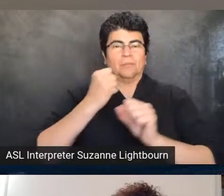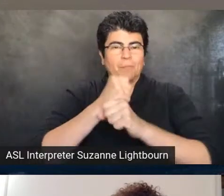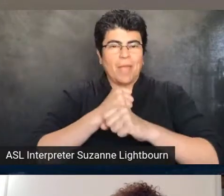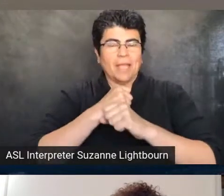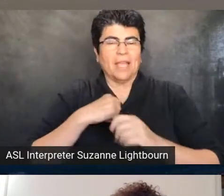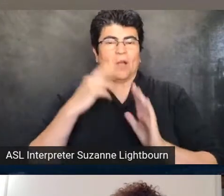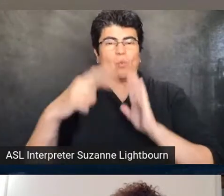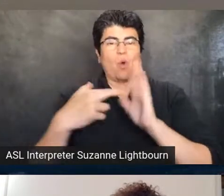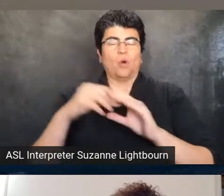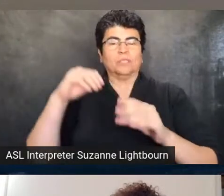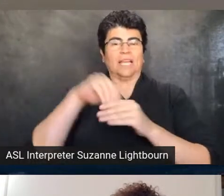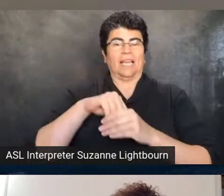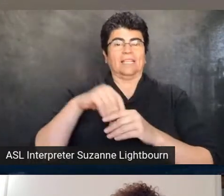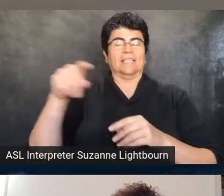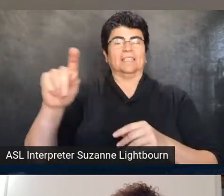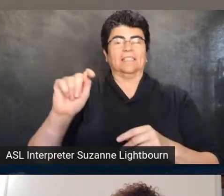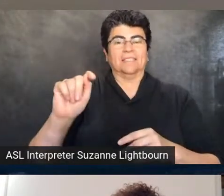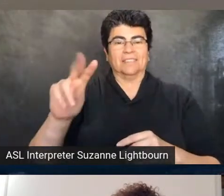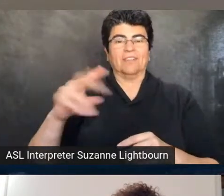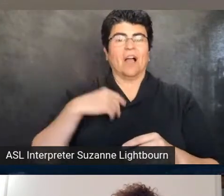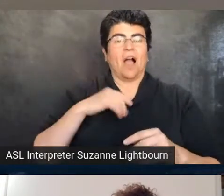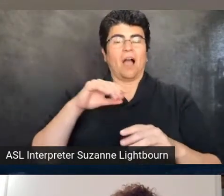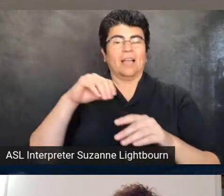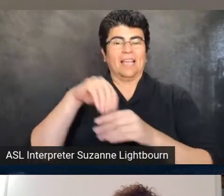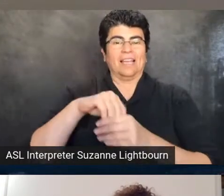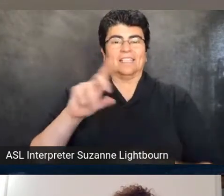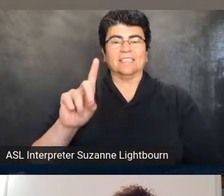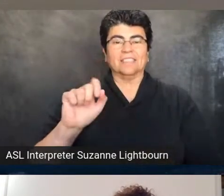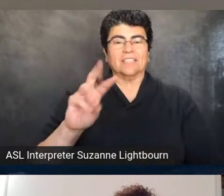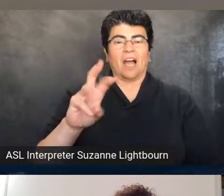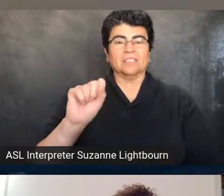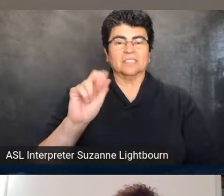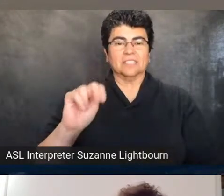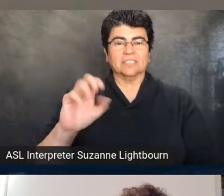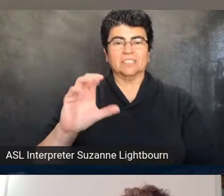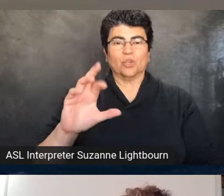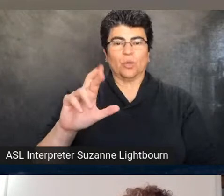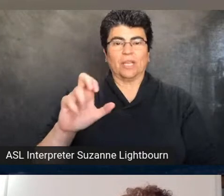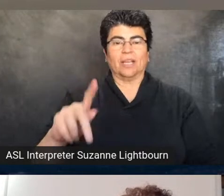He did three seasons on Dawson's Creek, three seasons on Stargate SG-1,